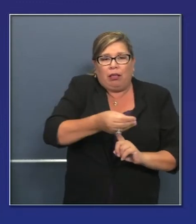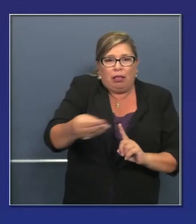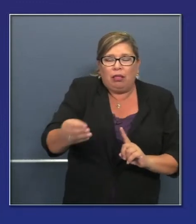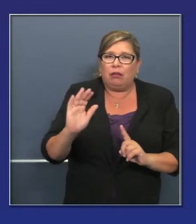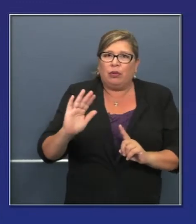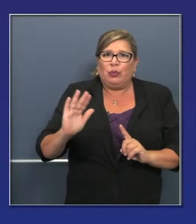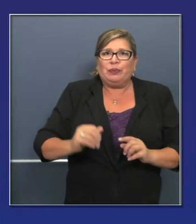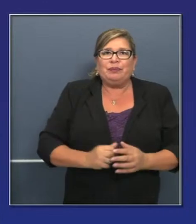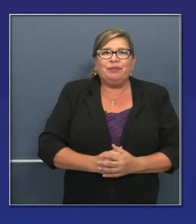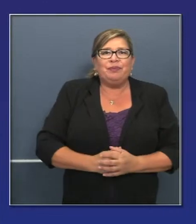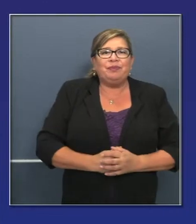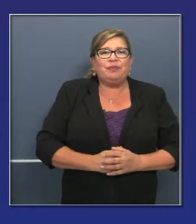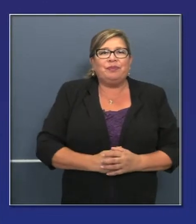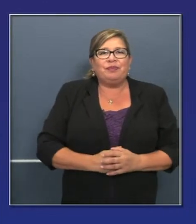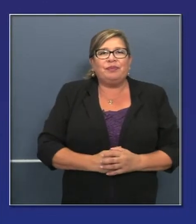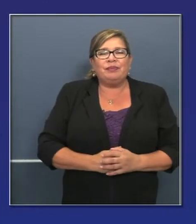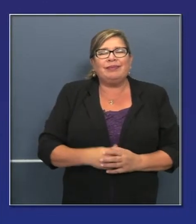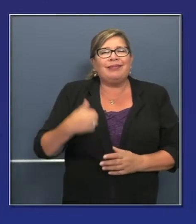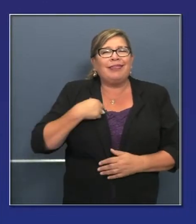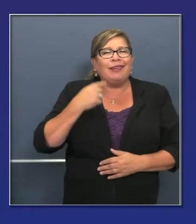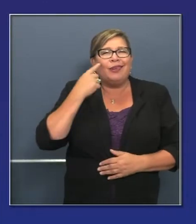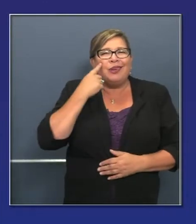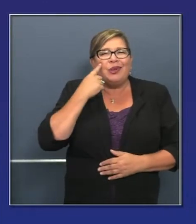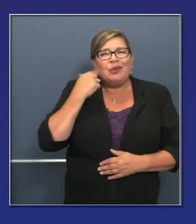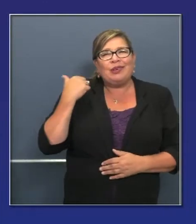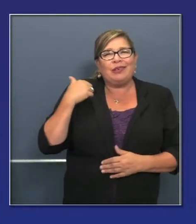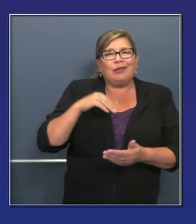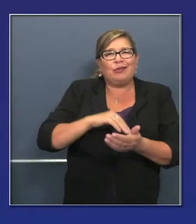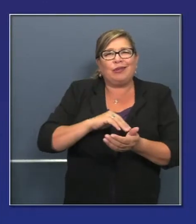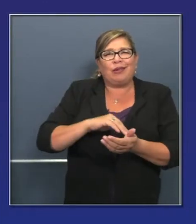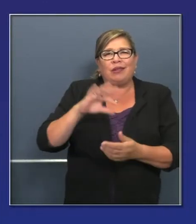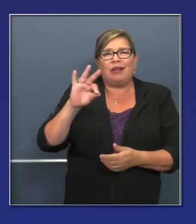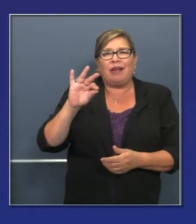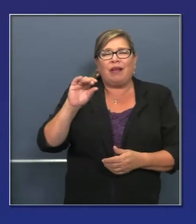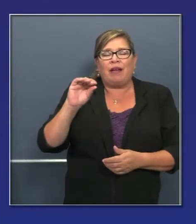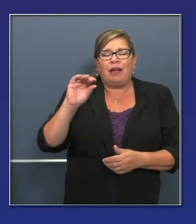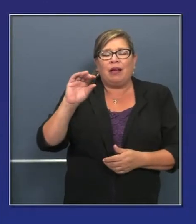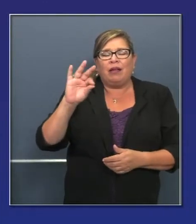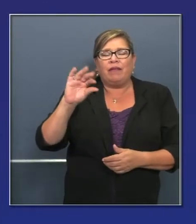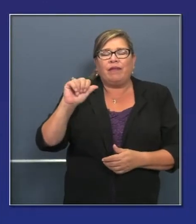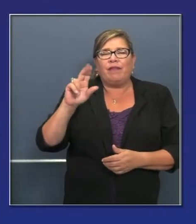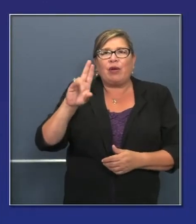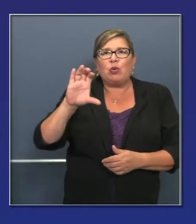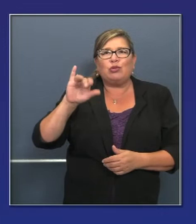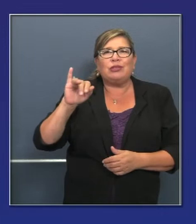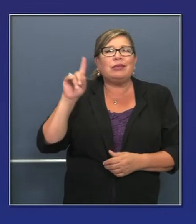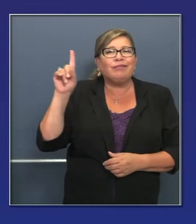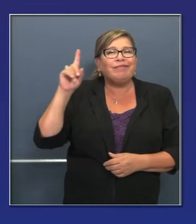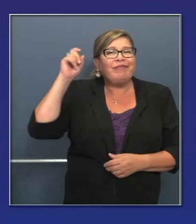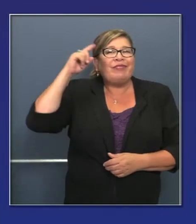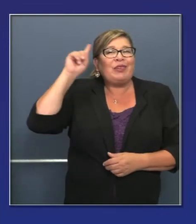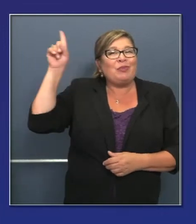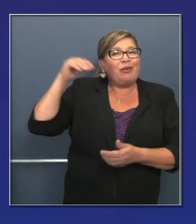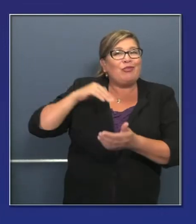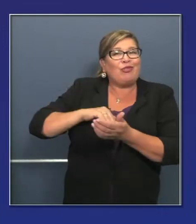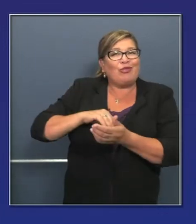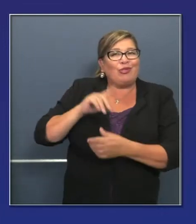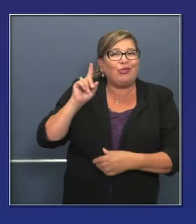cry heard dr. Fauci say this yesterday it was just clear and you know just made sense don't